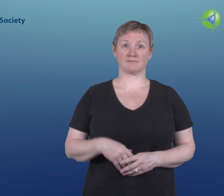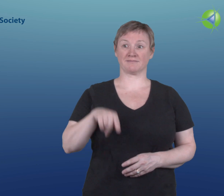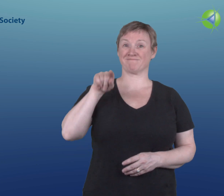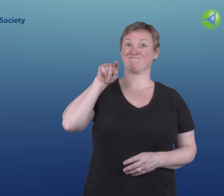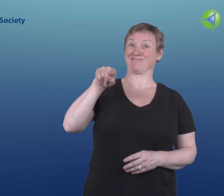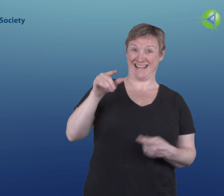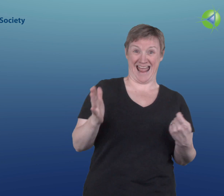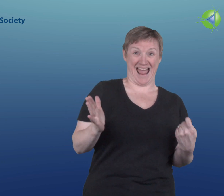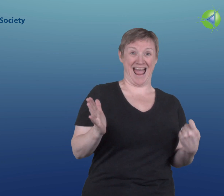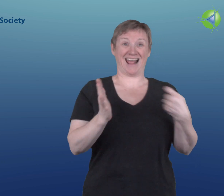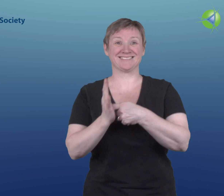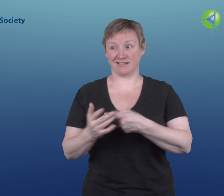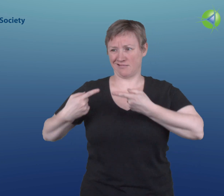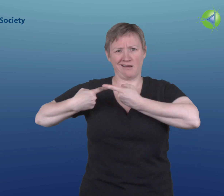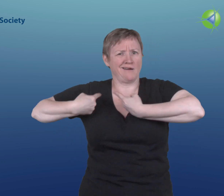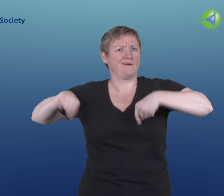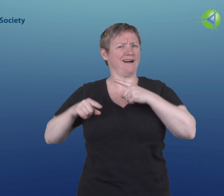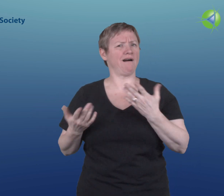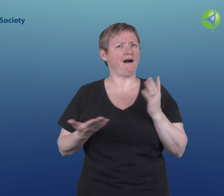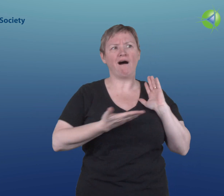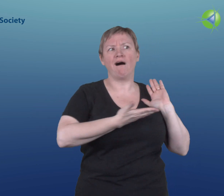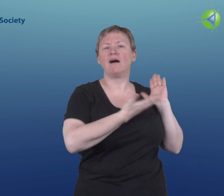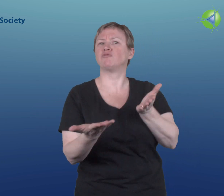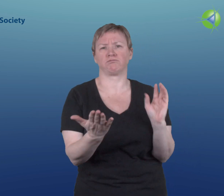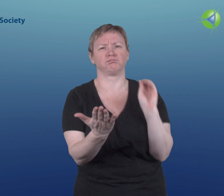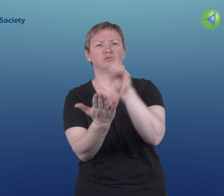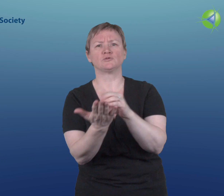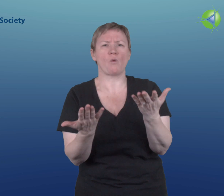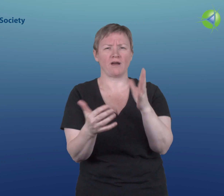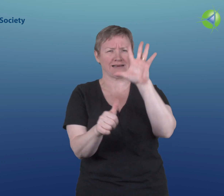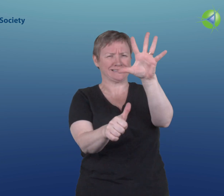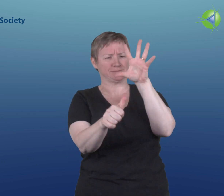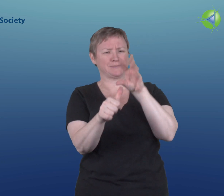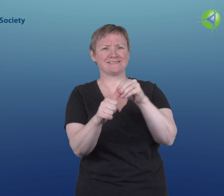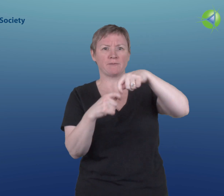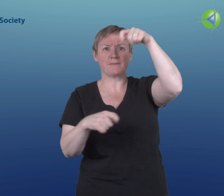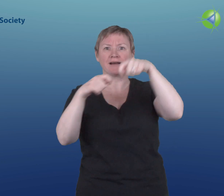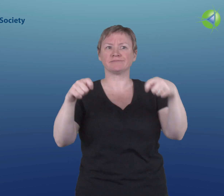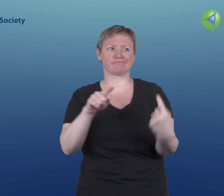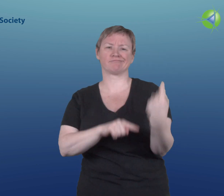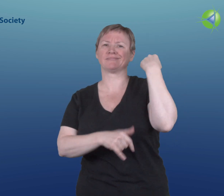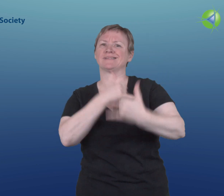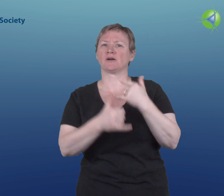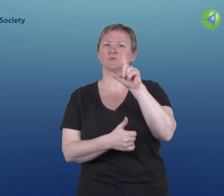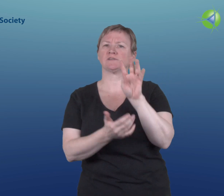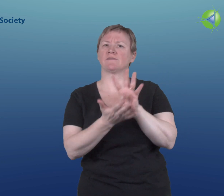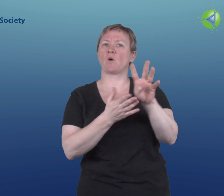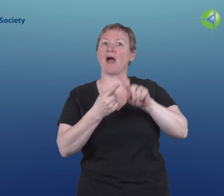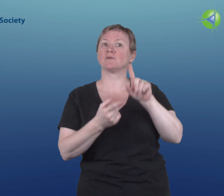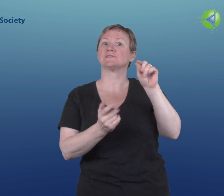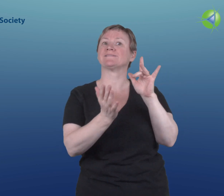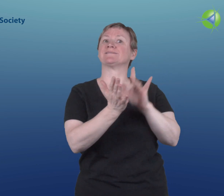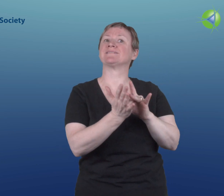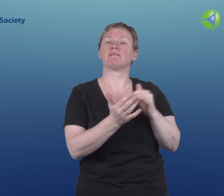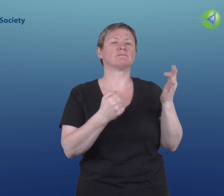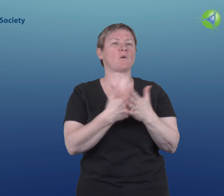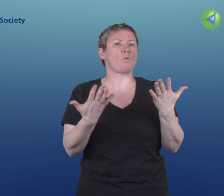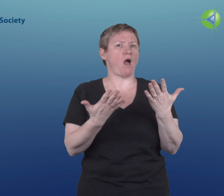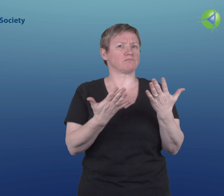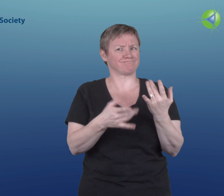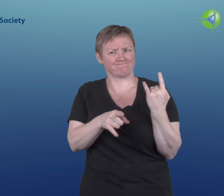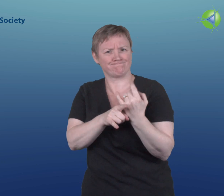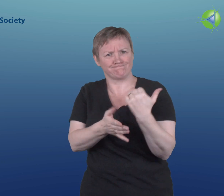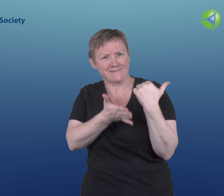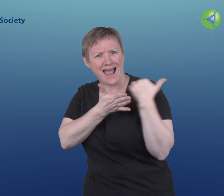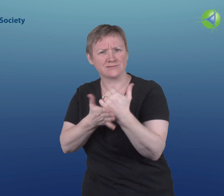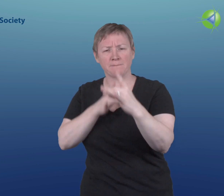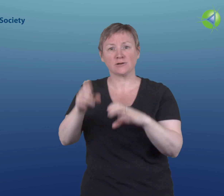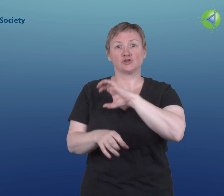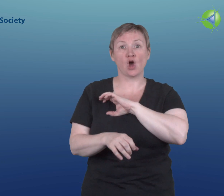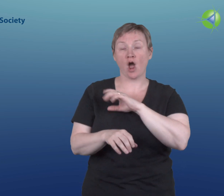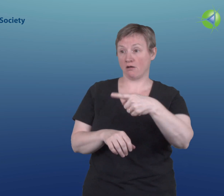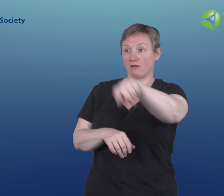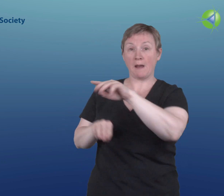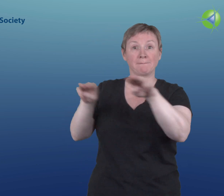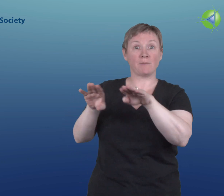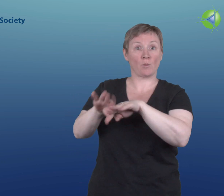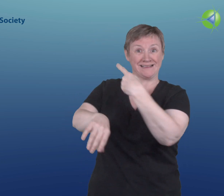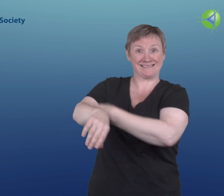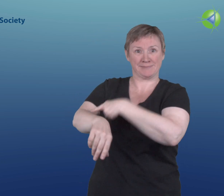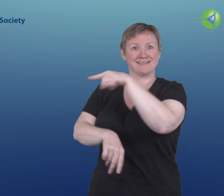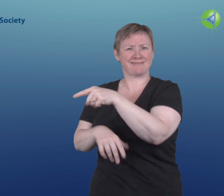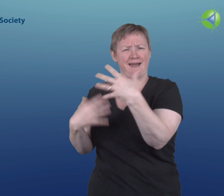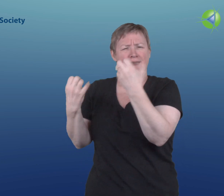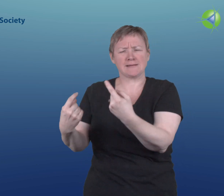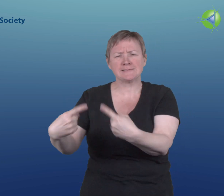In addition, we introduced specific Measures in 2014 and 2015 to assist in ensuring that people with disabilities